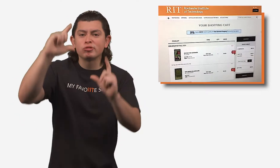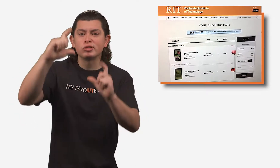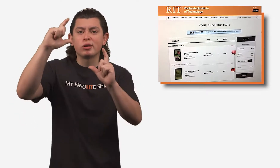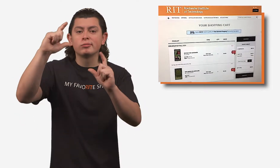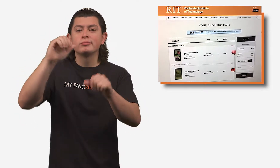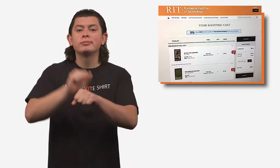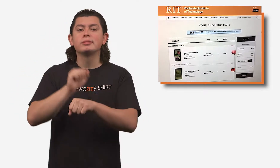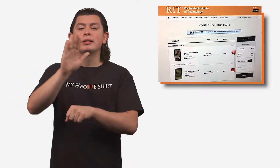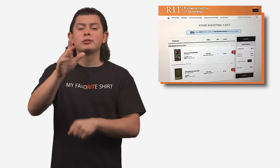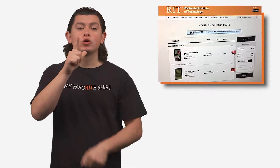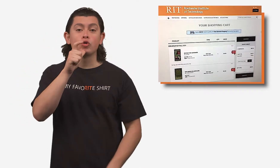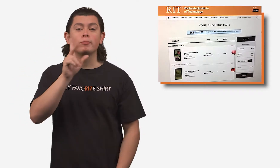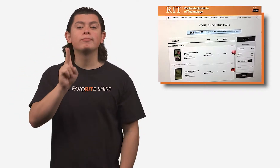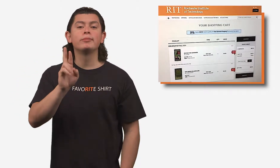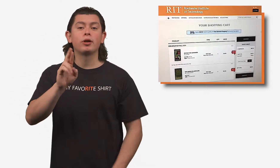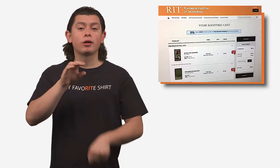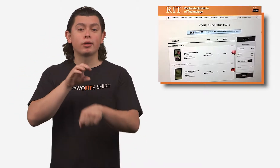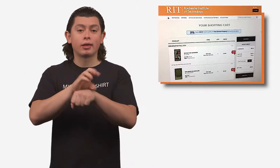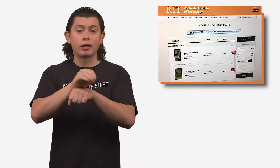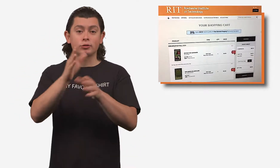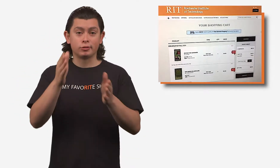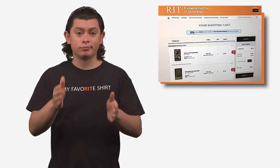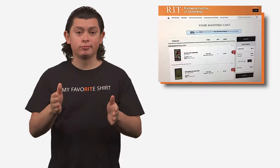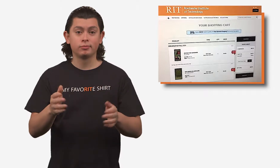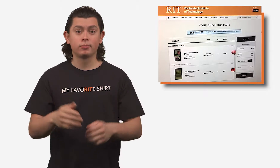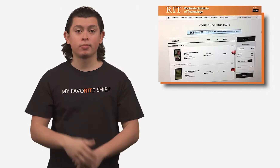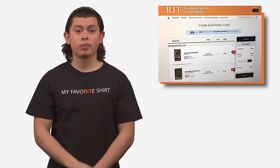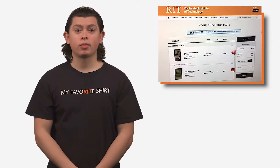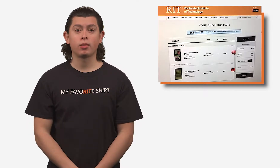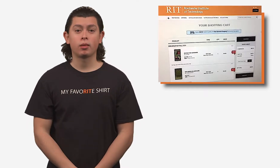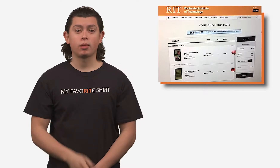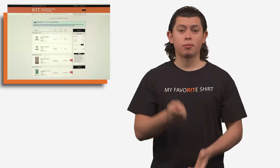TAKE A SCREENSHOT AND SEND THIS TO YOUR VR COUNSELOR.